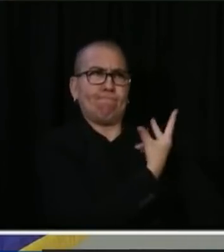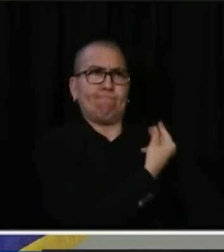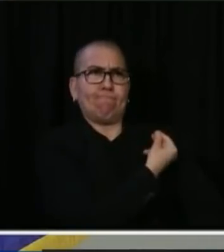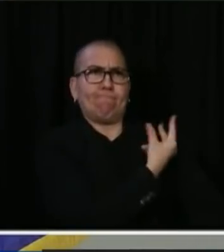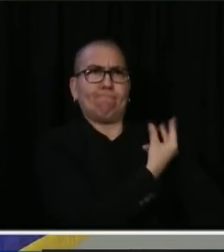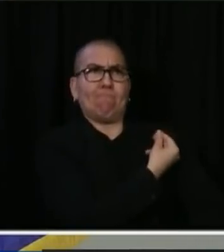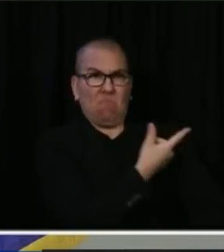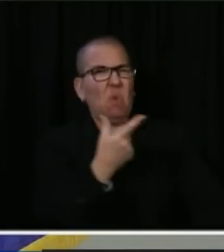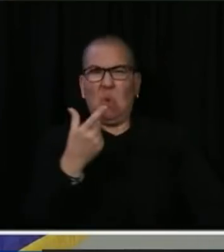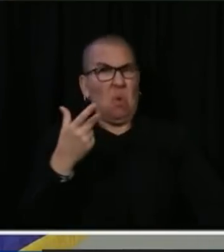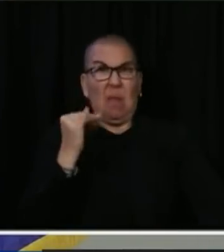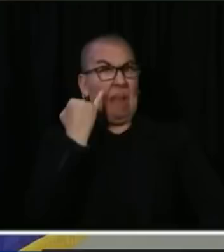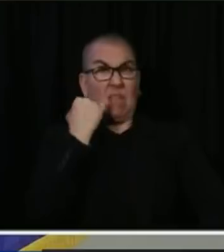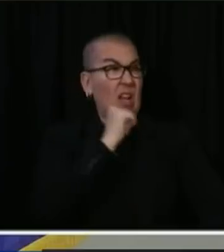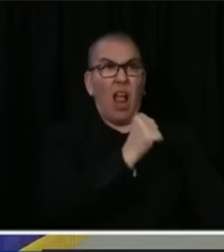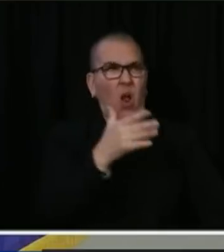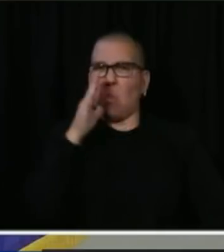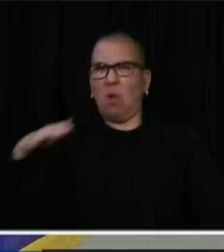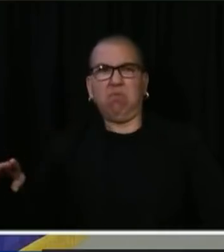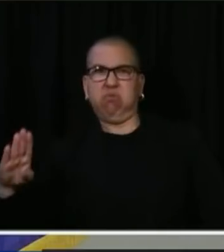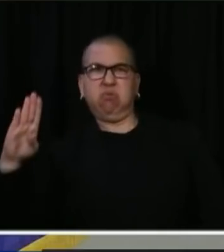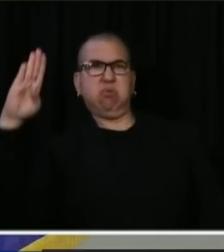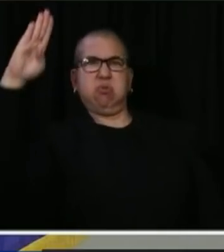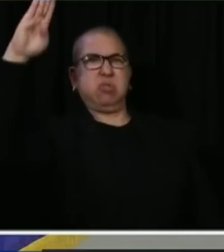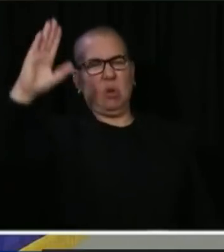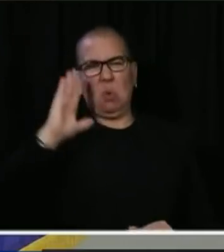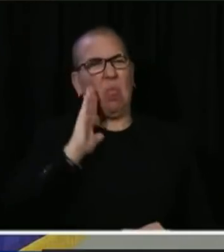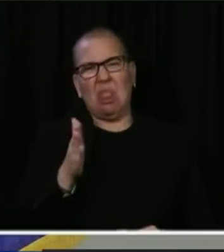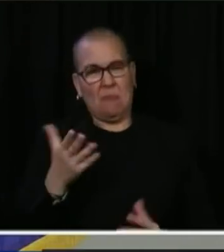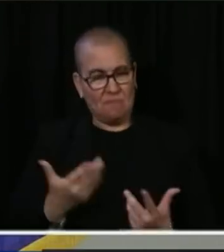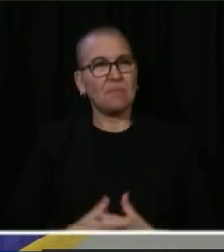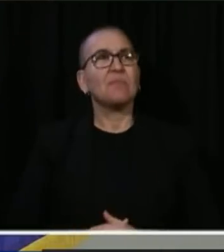TRANSMISSIBILITY OF THAT VARIANT AND HOW MUCH IT WAS IN OUR COMMUNITY WOULD HAVE SPIKED